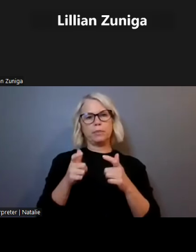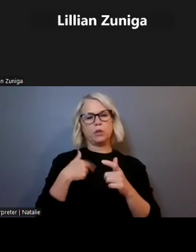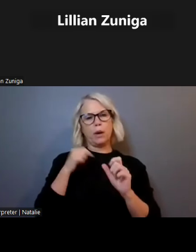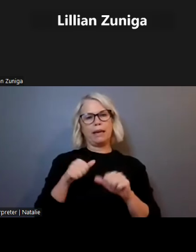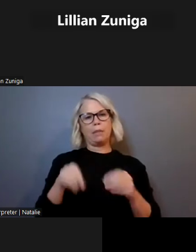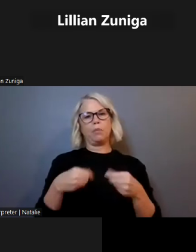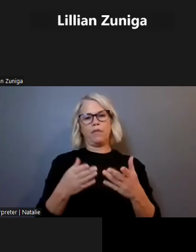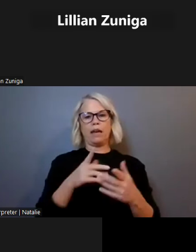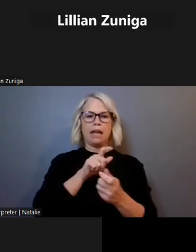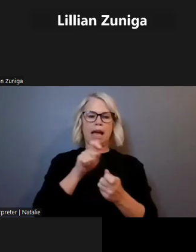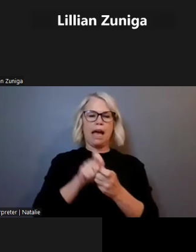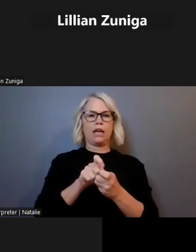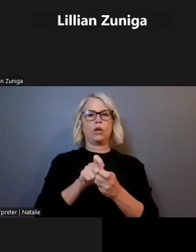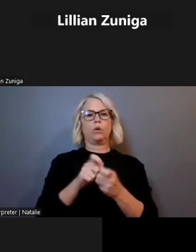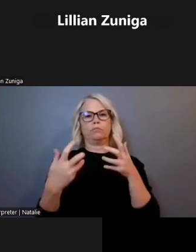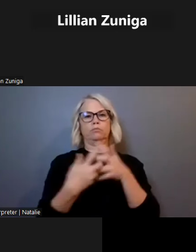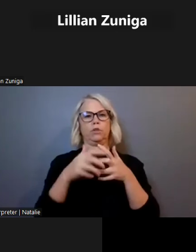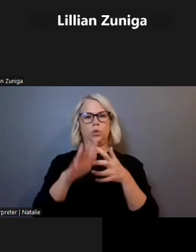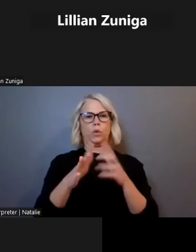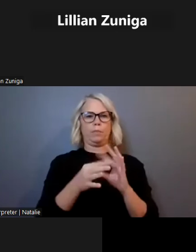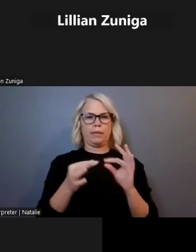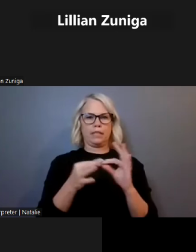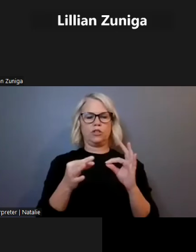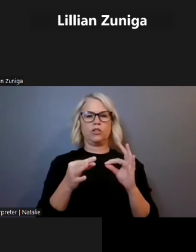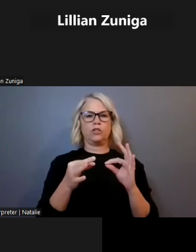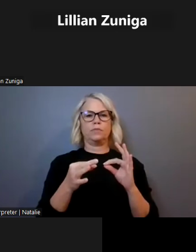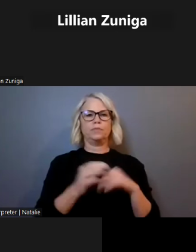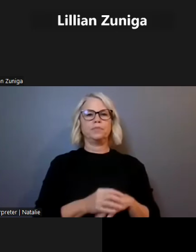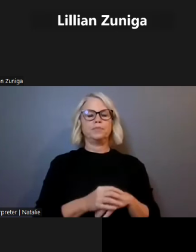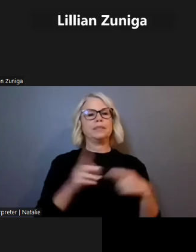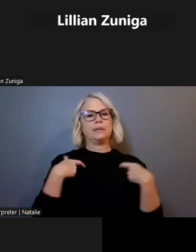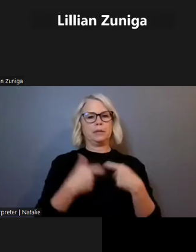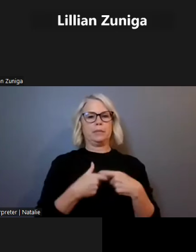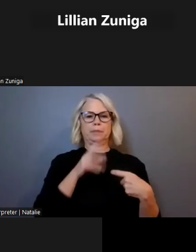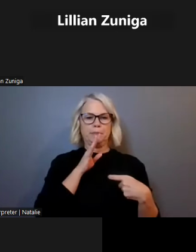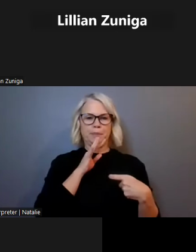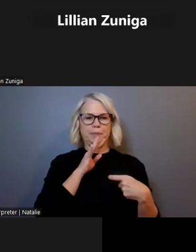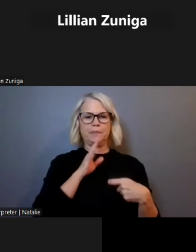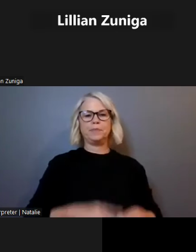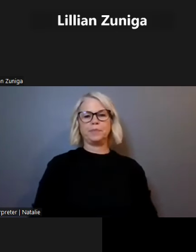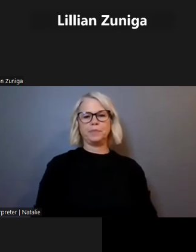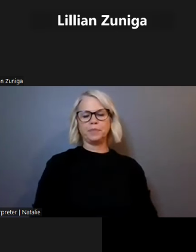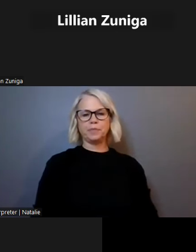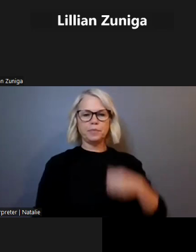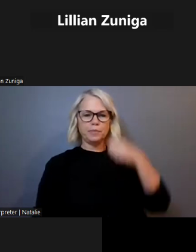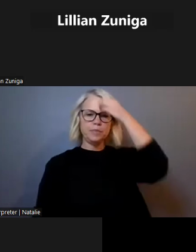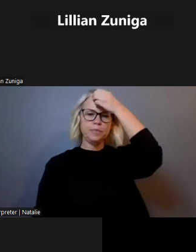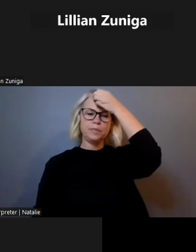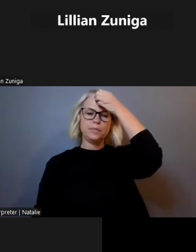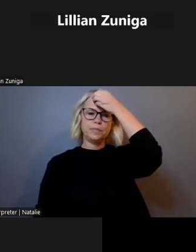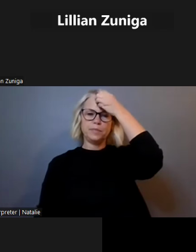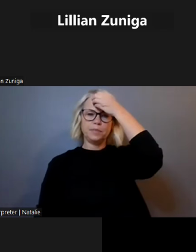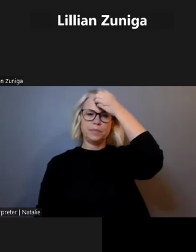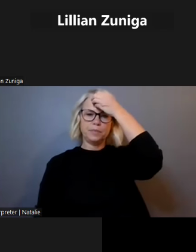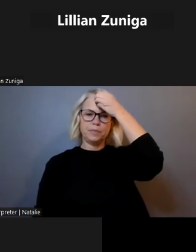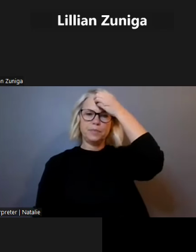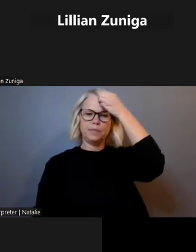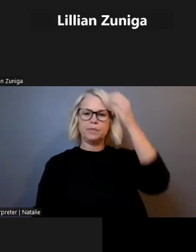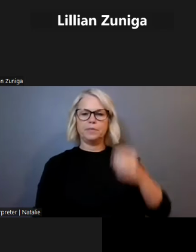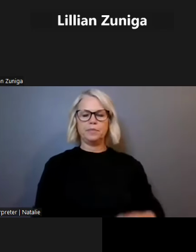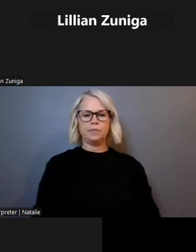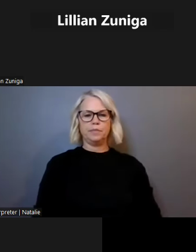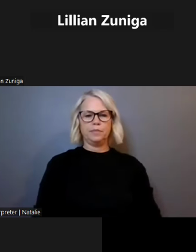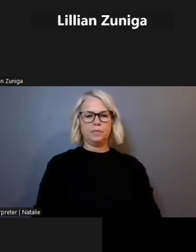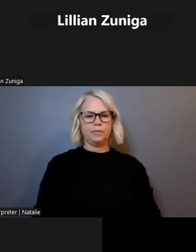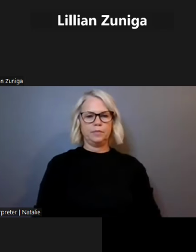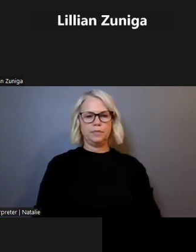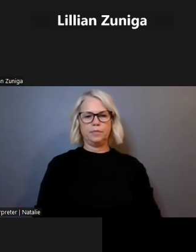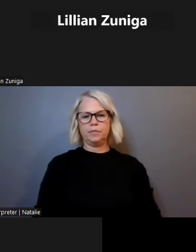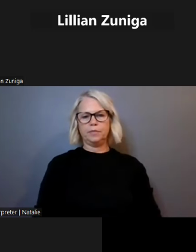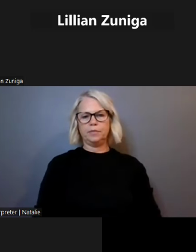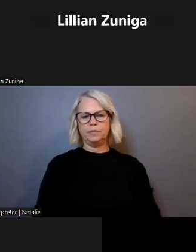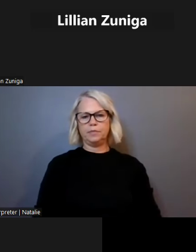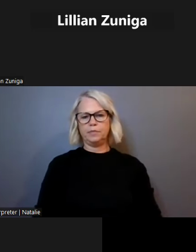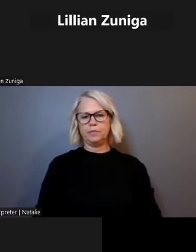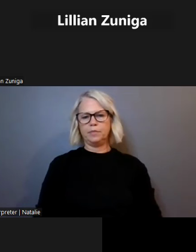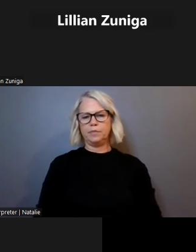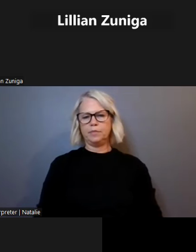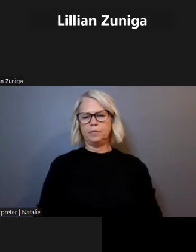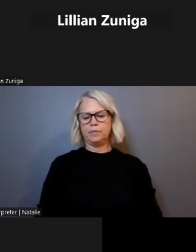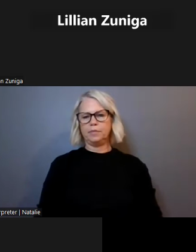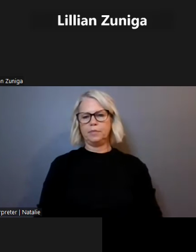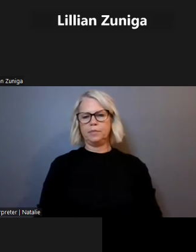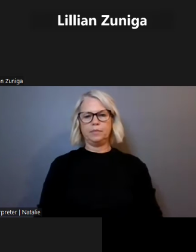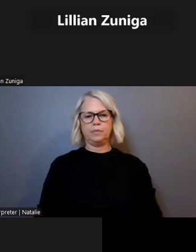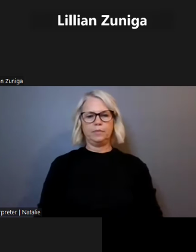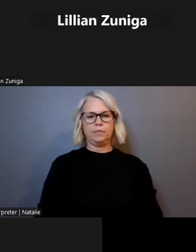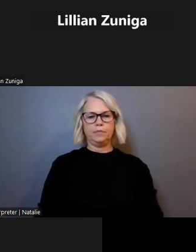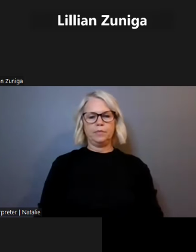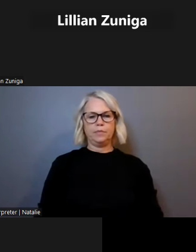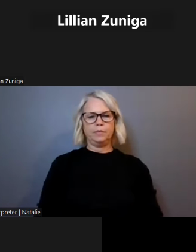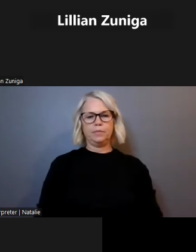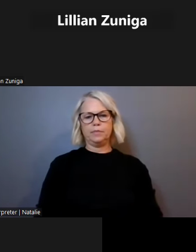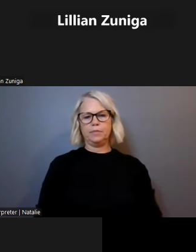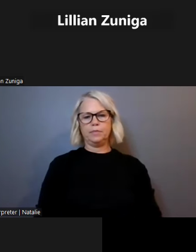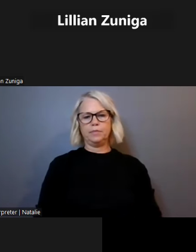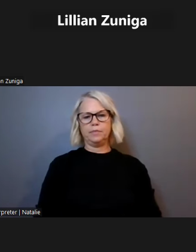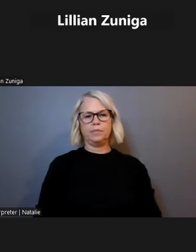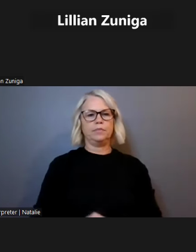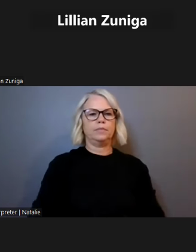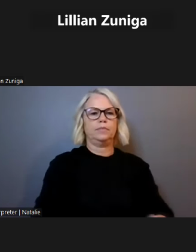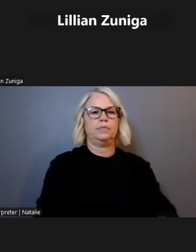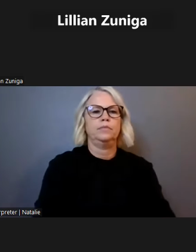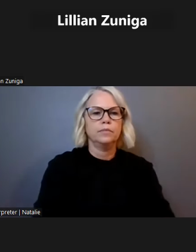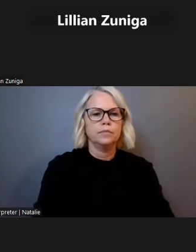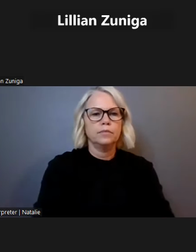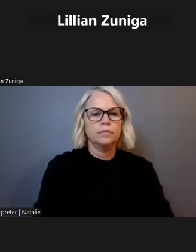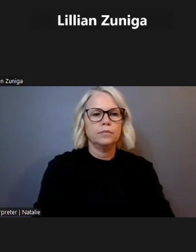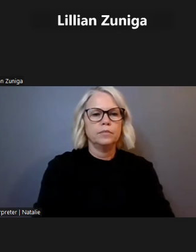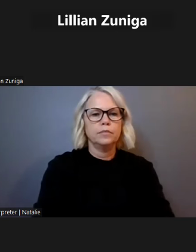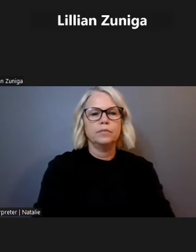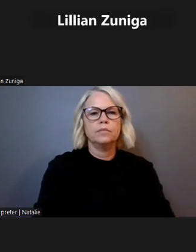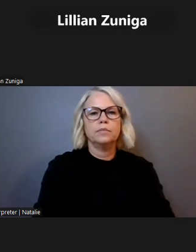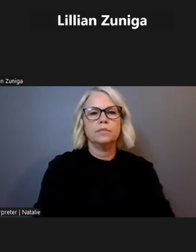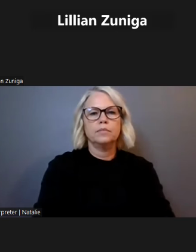an accurate rendition of